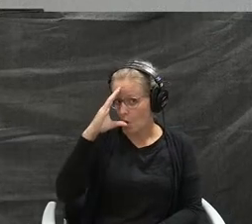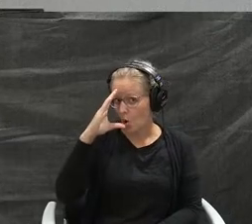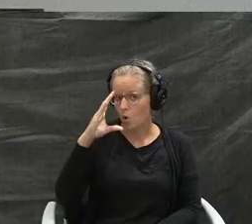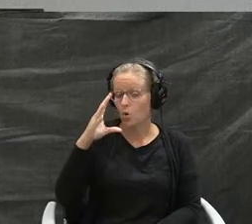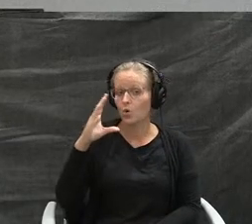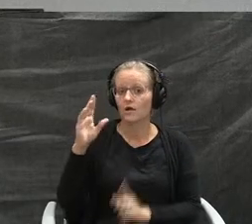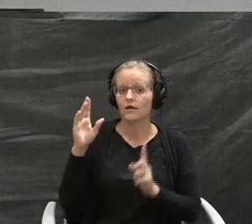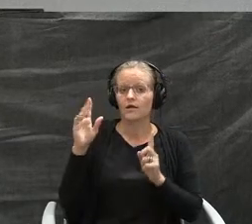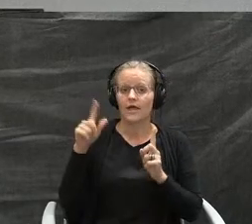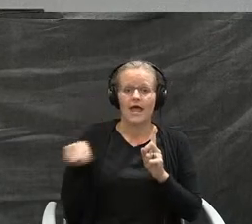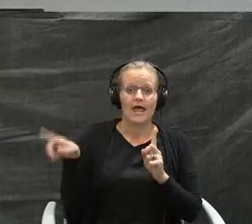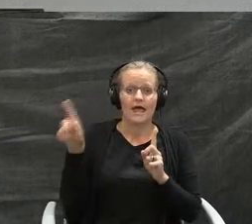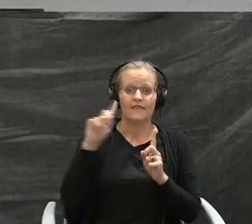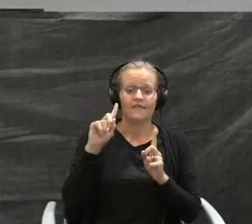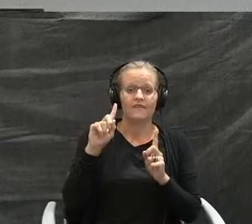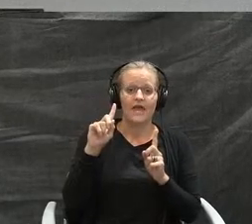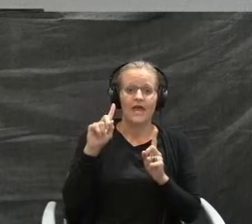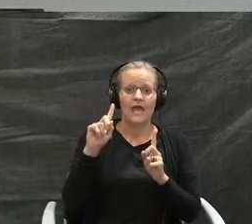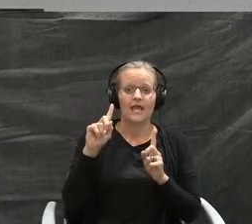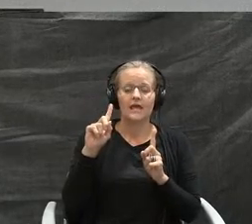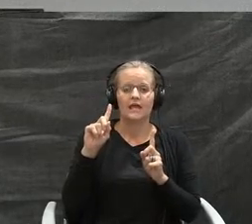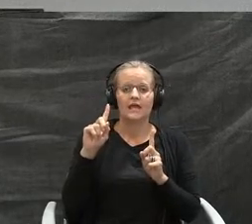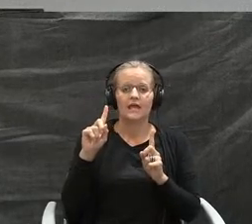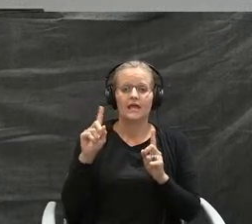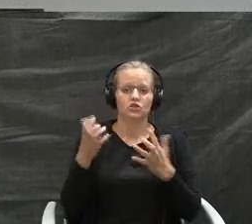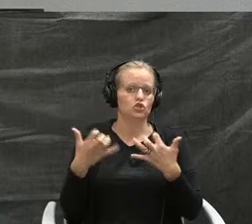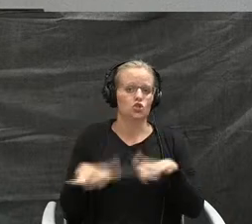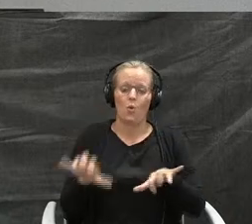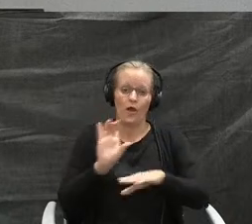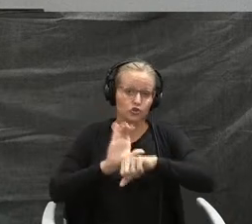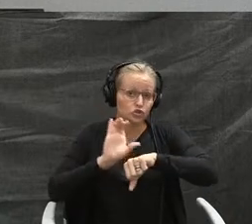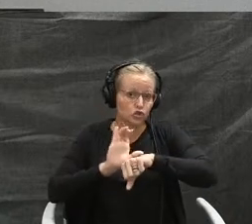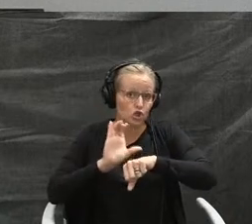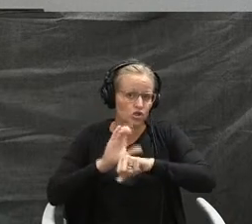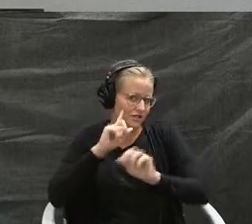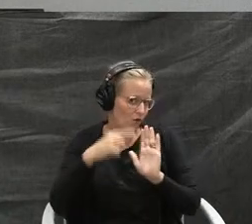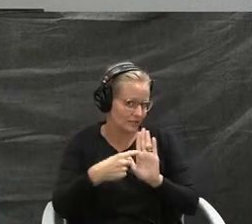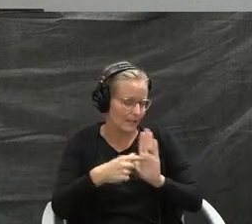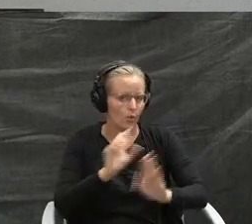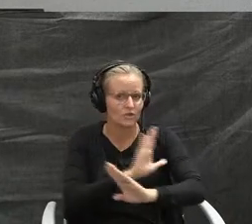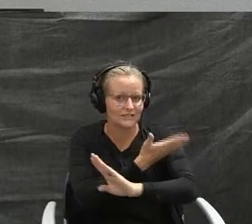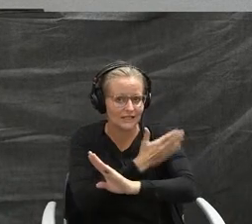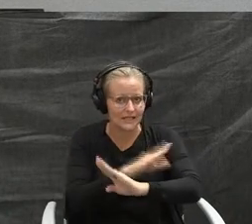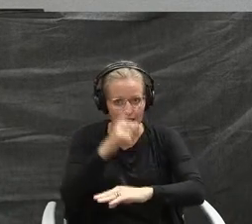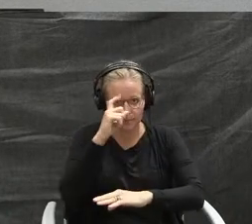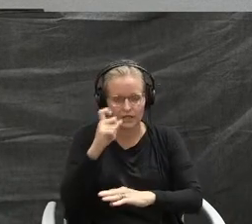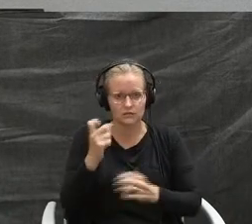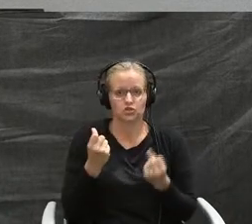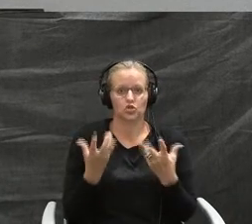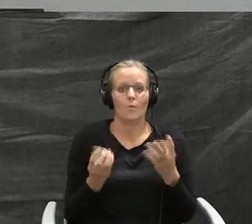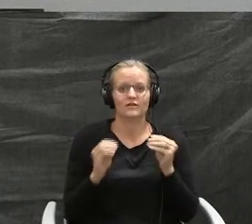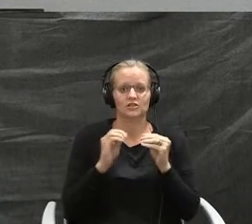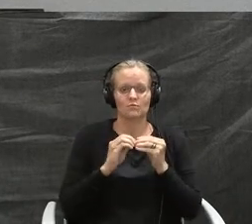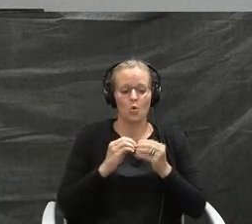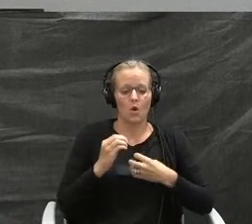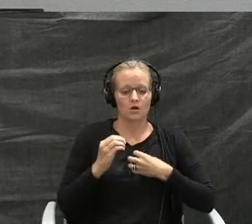discourage churches, for example, from singing because there's so much more force behind the the you know whatever